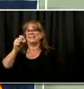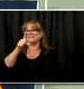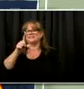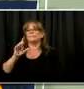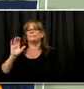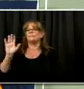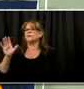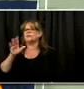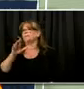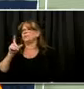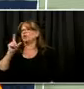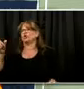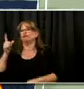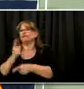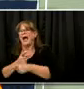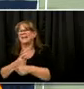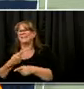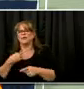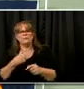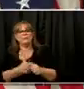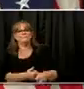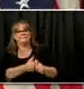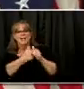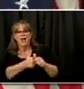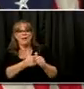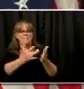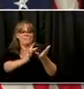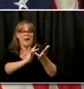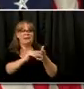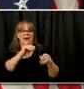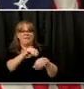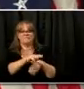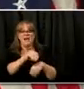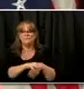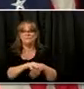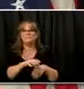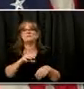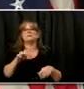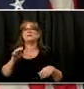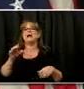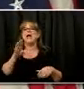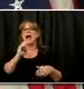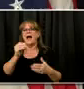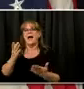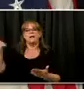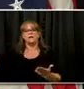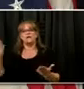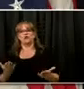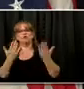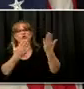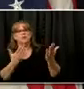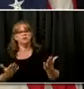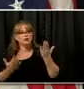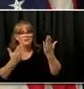the best medical advice the best social distancing masking guidance and and supporting